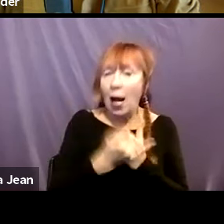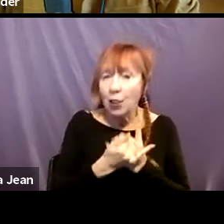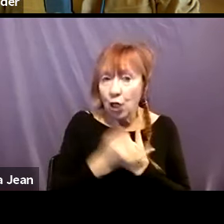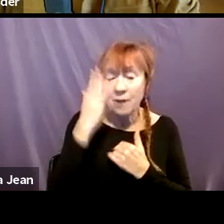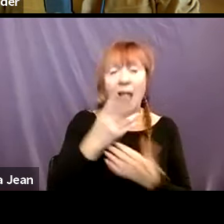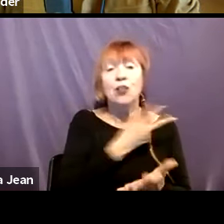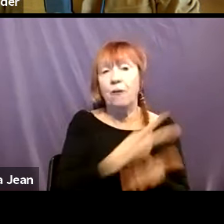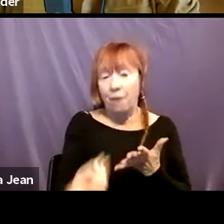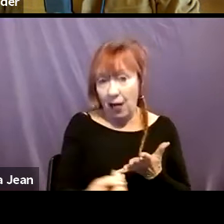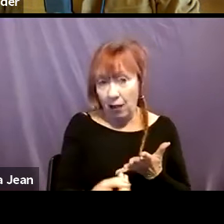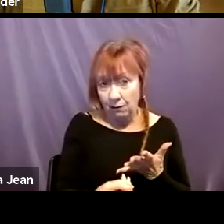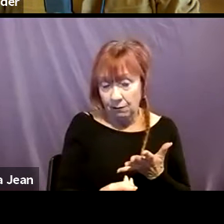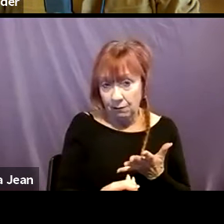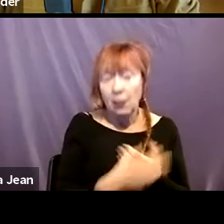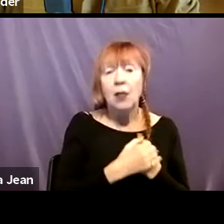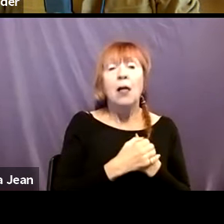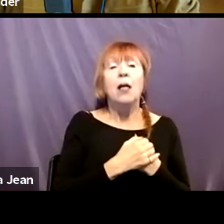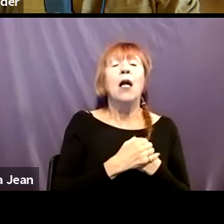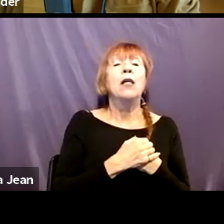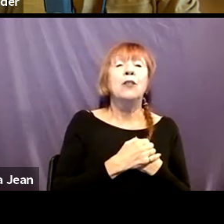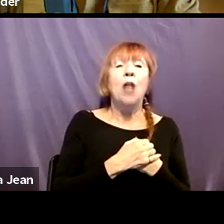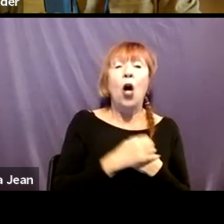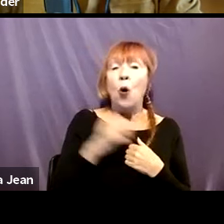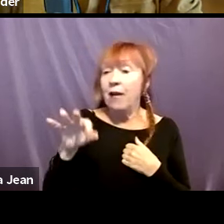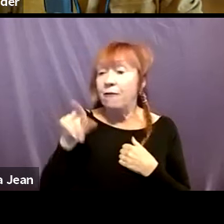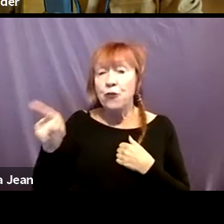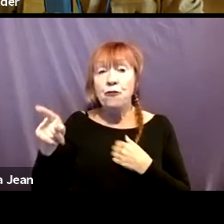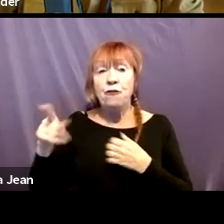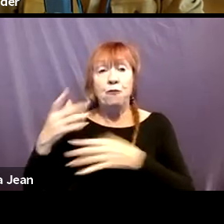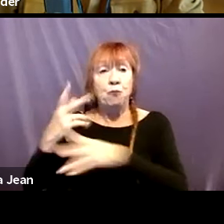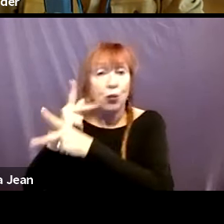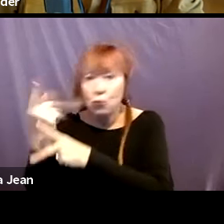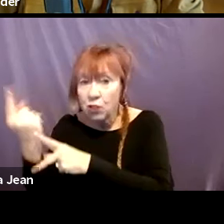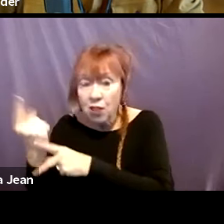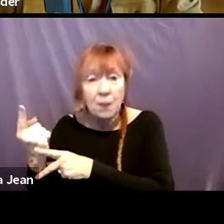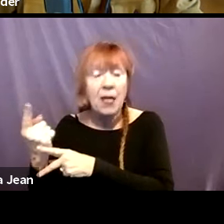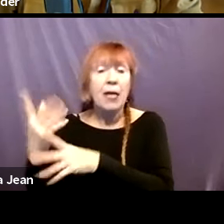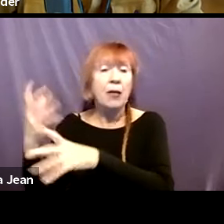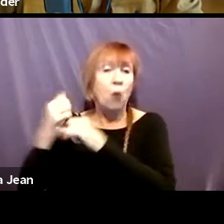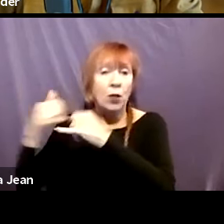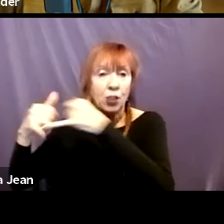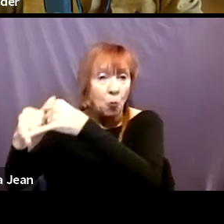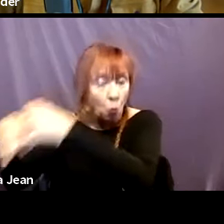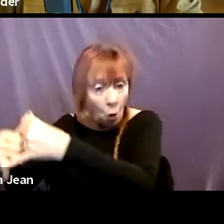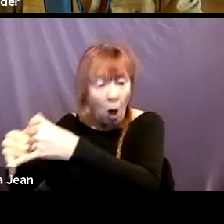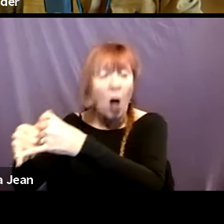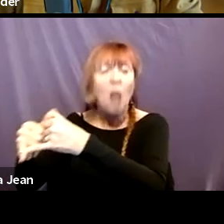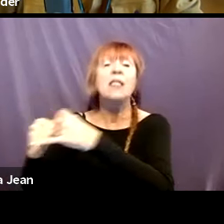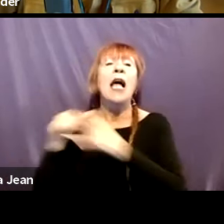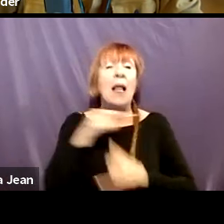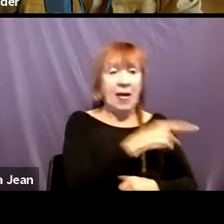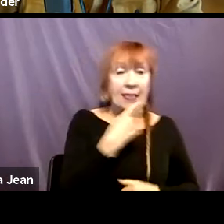at least that gives them some leverage to say, "Oh, well he's won a lot of awards doing shorts like this, so we can let him or her direct this project".